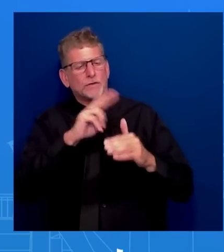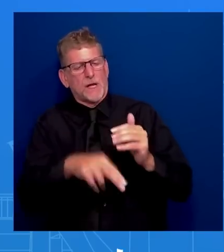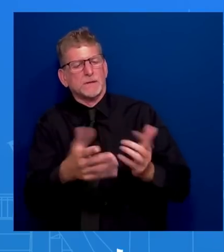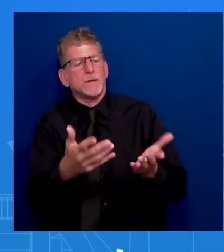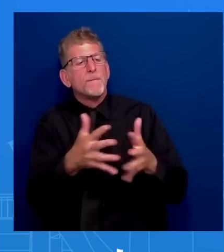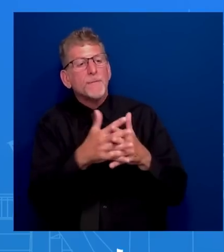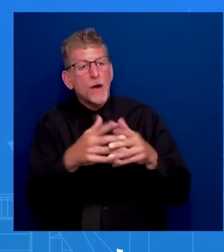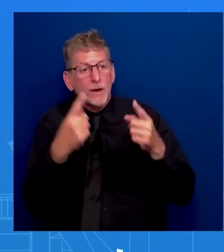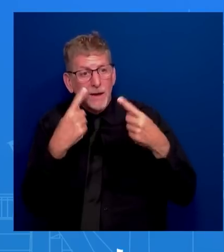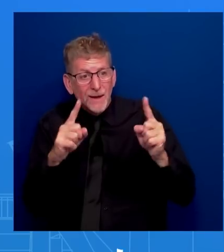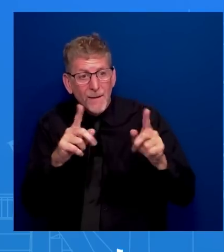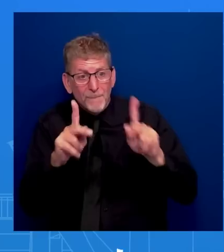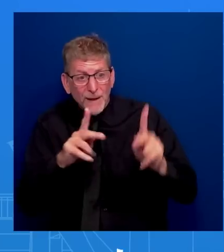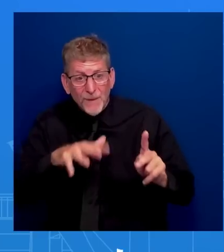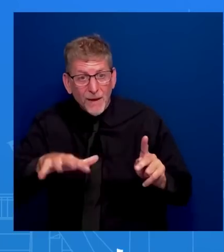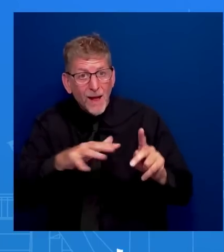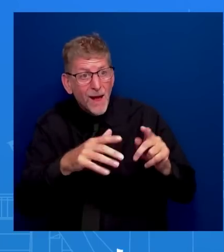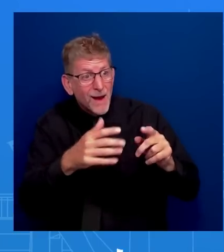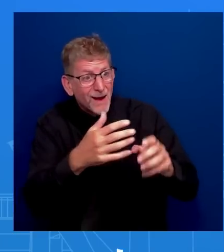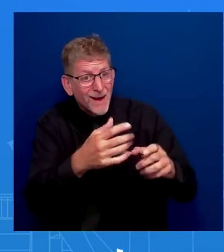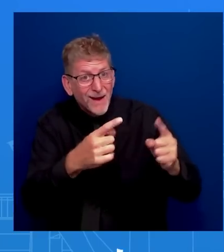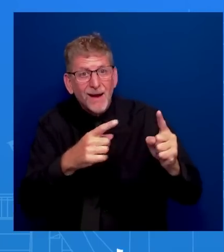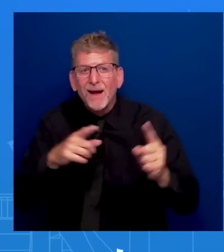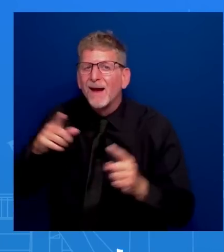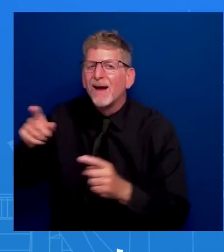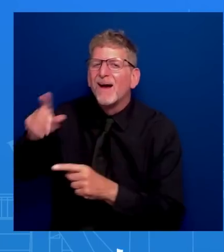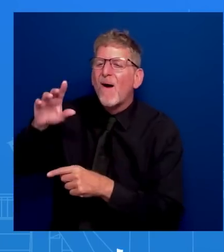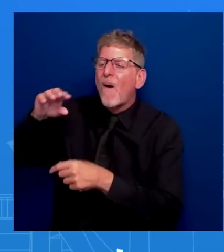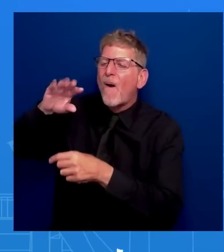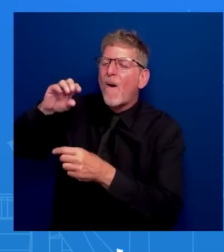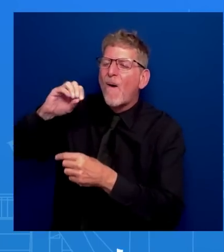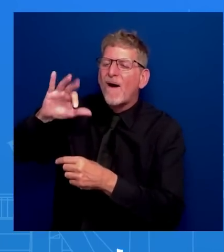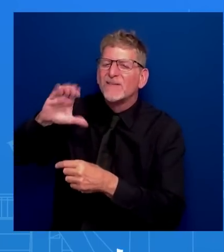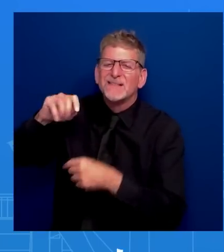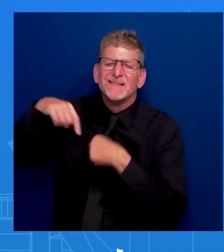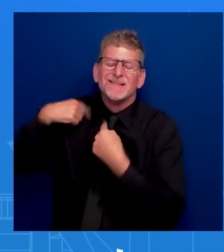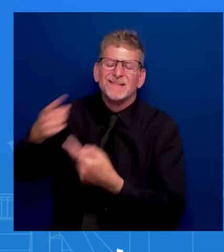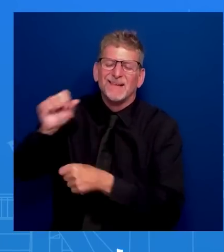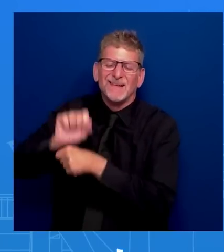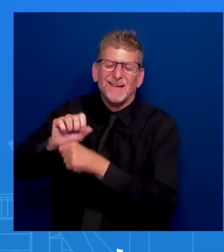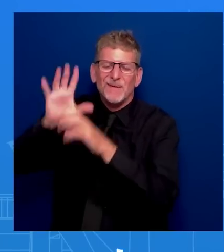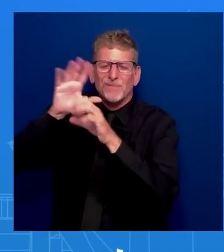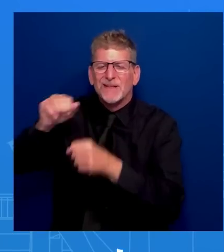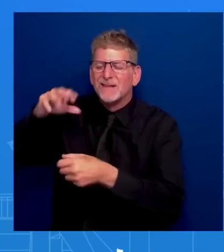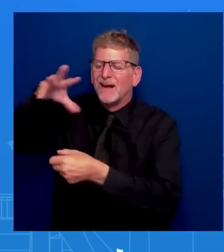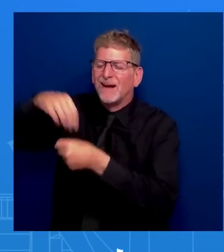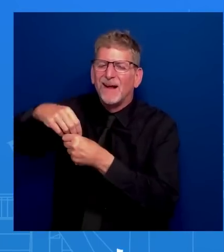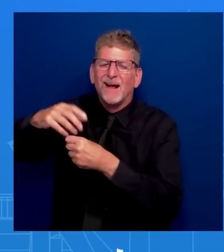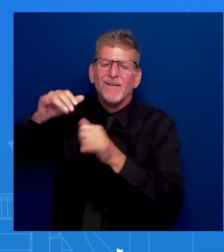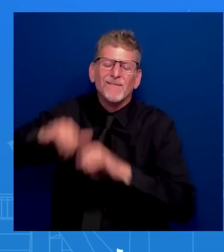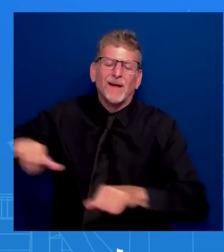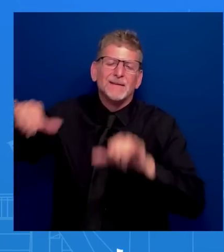are things that he has fought for since he was a senator. And when you think about lowering prescription drugs, that's something that's incredibly personal to him,